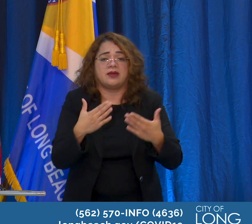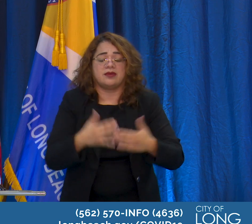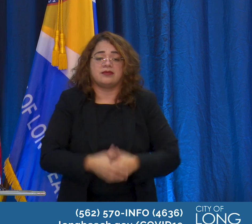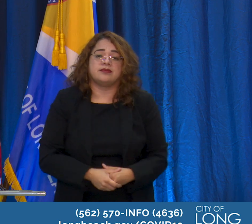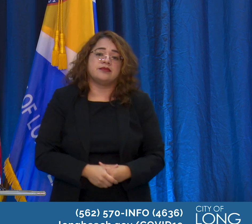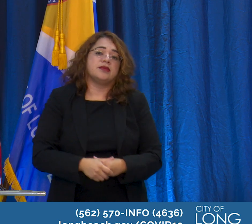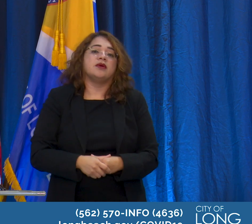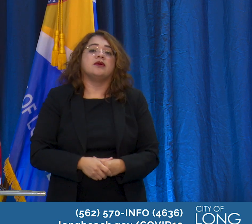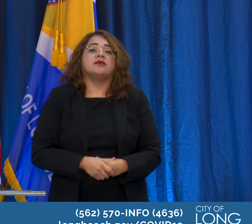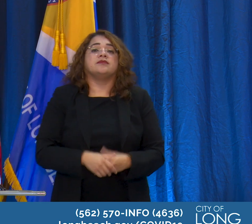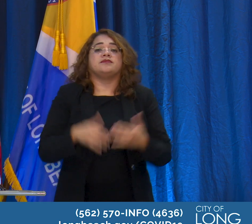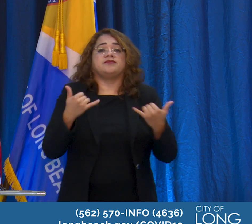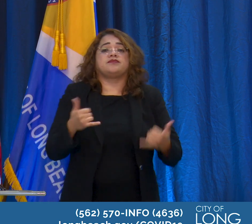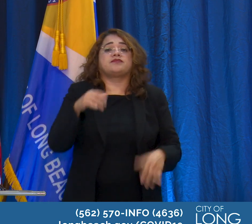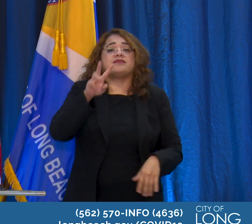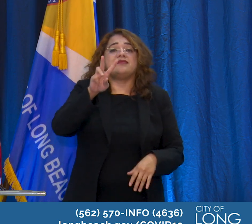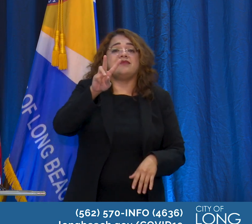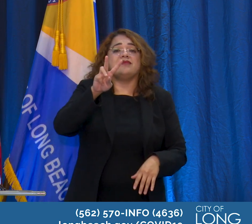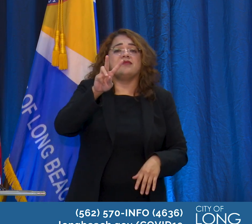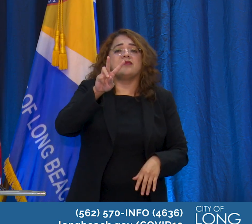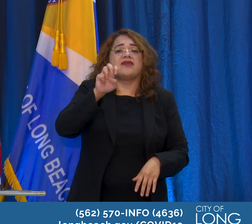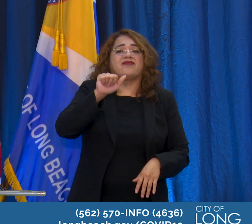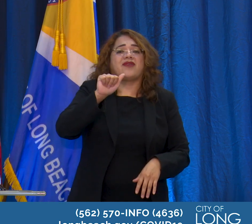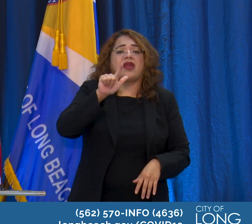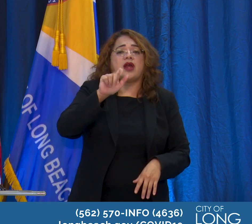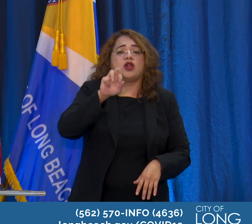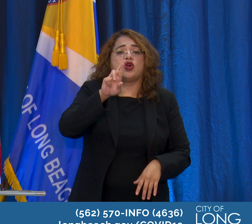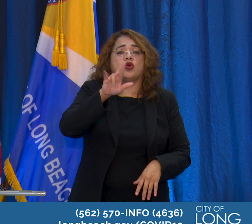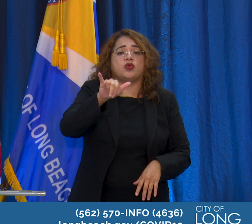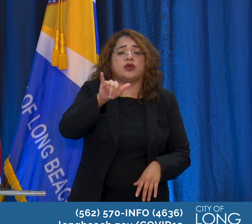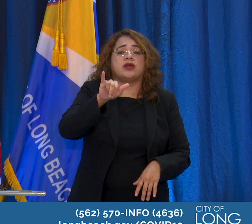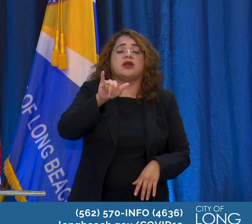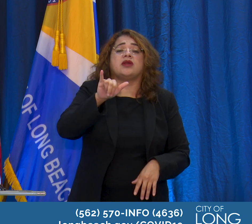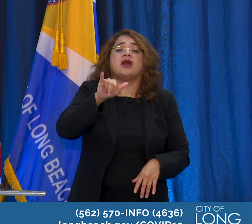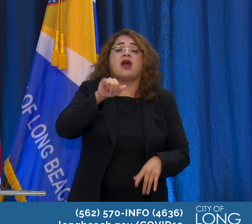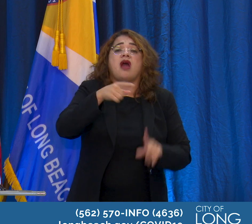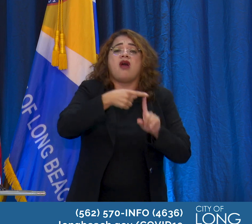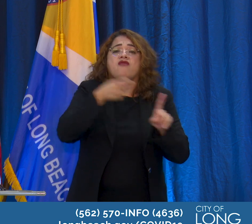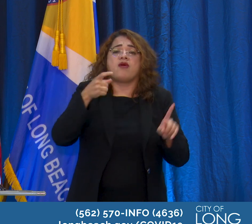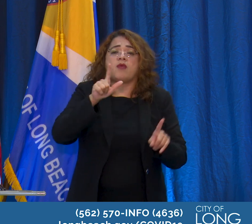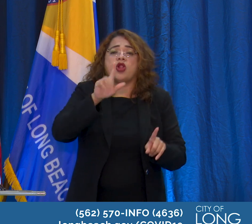First question comes from Valerie at the Long Beach Post. Go ahead Valerie. Hi there.